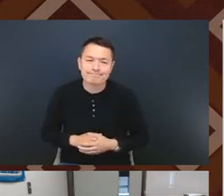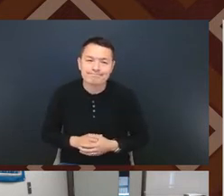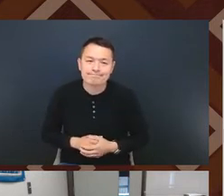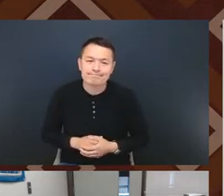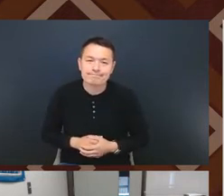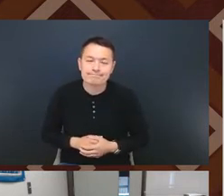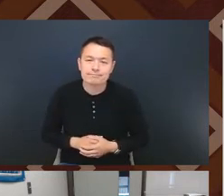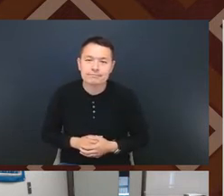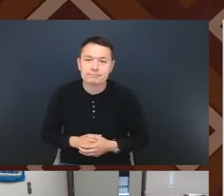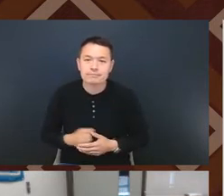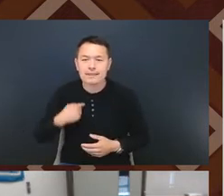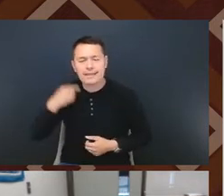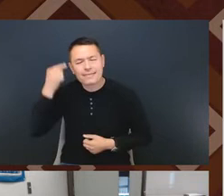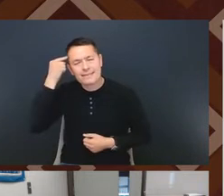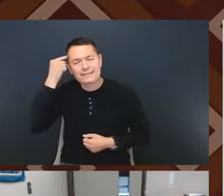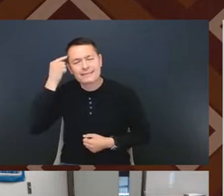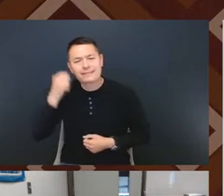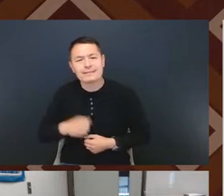I think Anton Watson